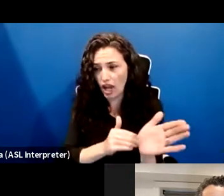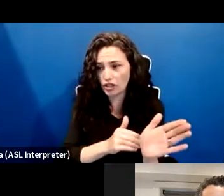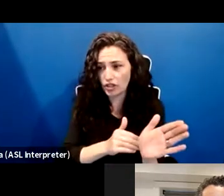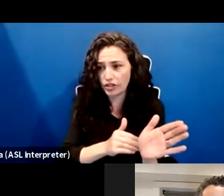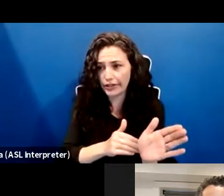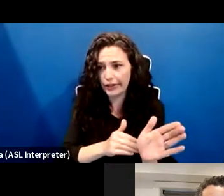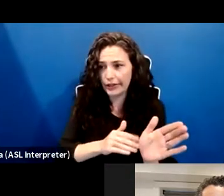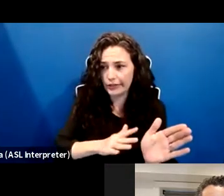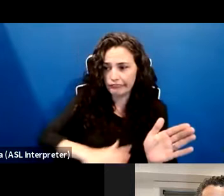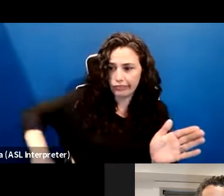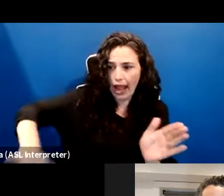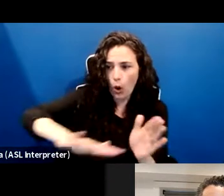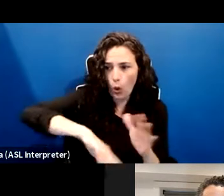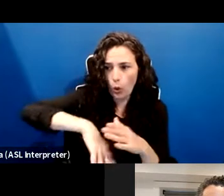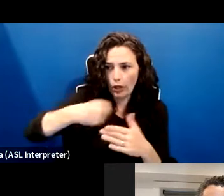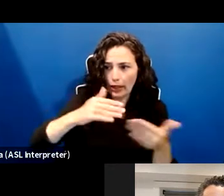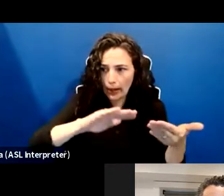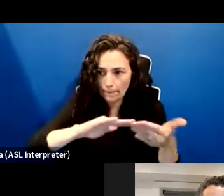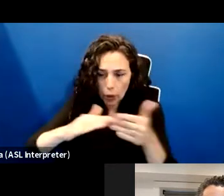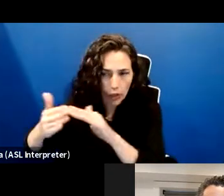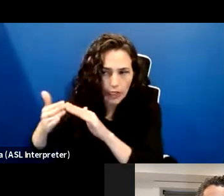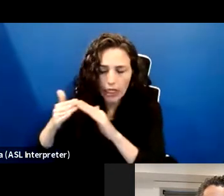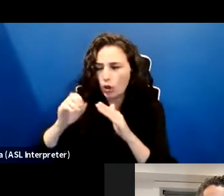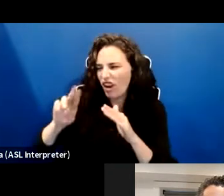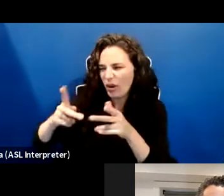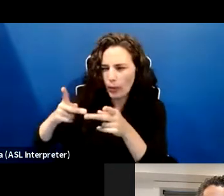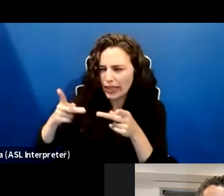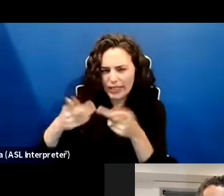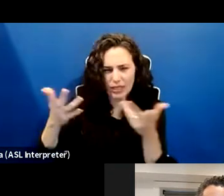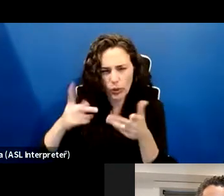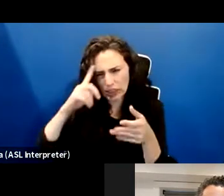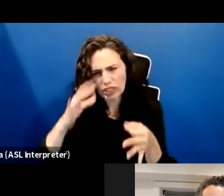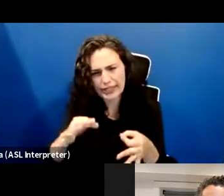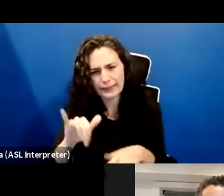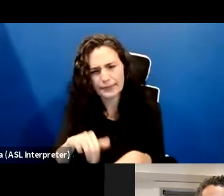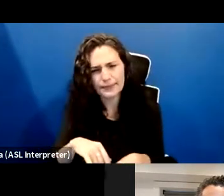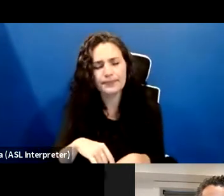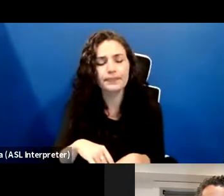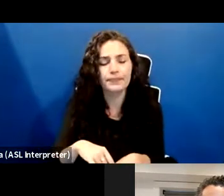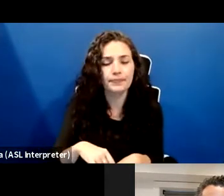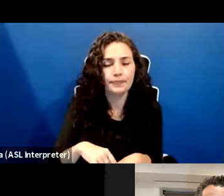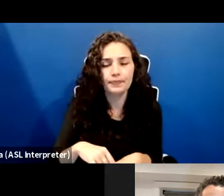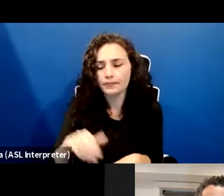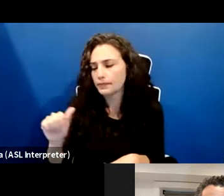or just sort of in gatherings and other places as well? Yeah, I think we, it had to feel natural for us,